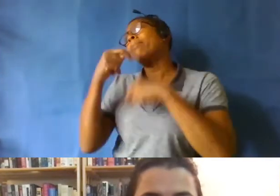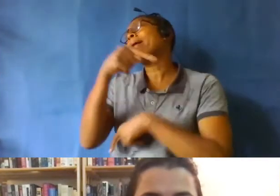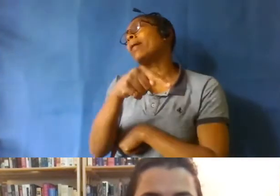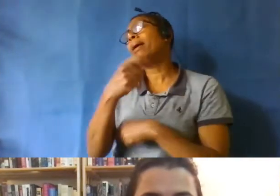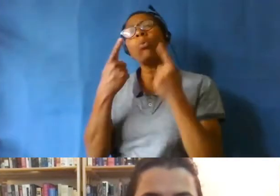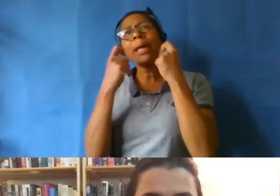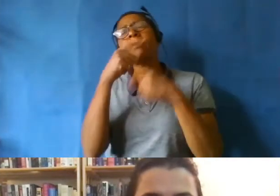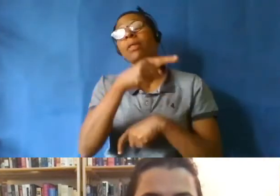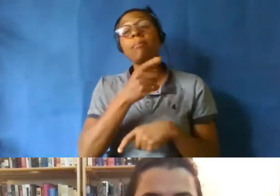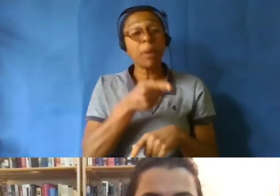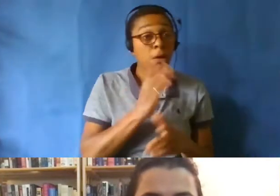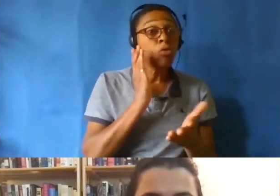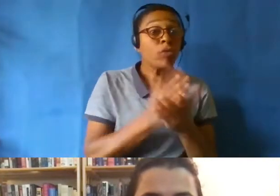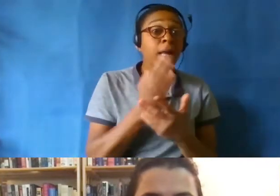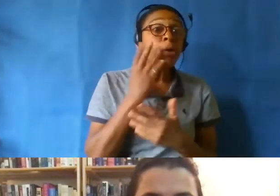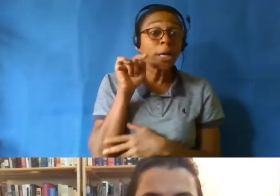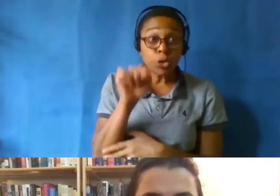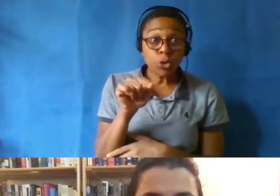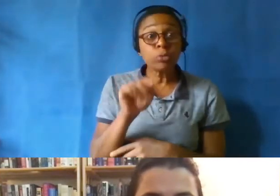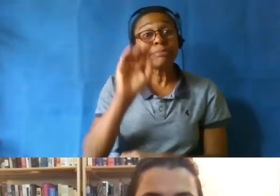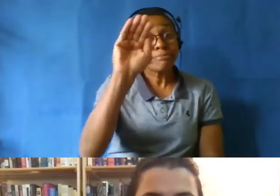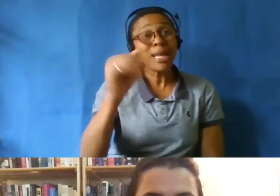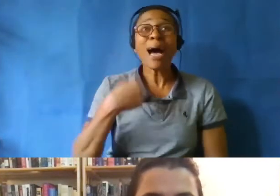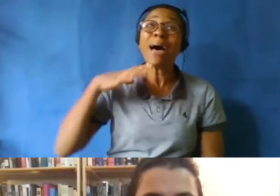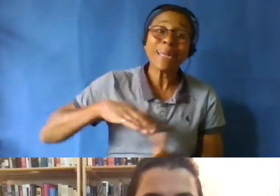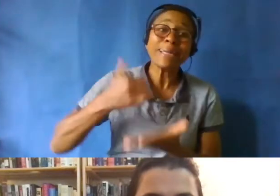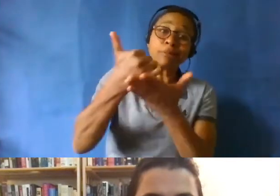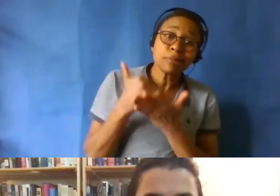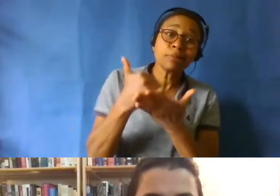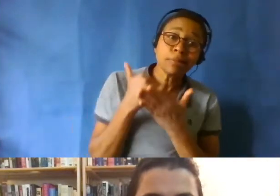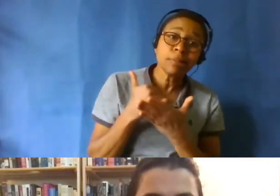actually want but offers you neoliberal solutions like hey we're gonna bring a